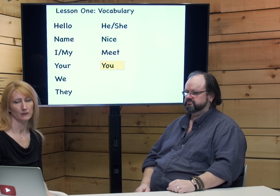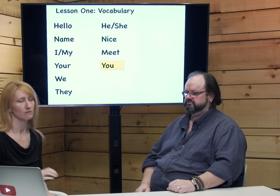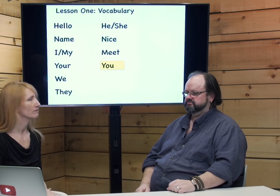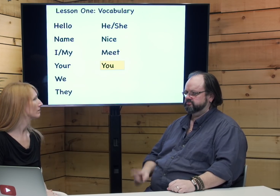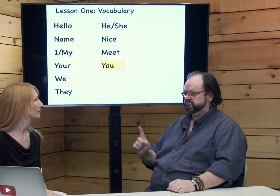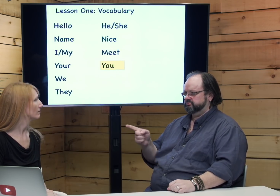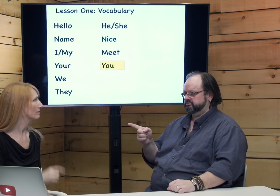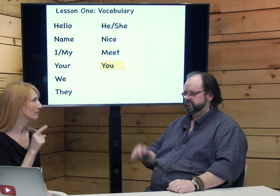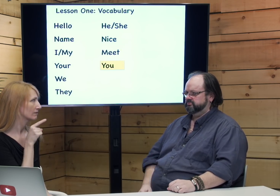you